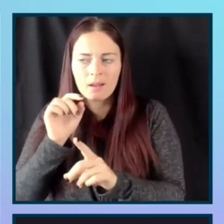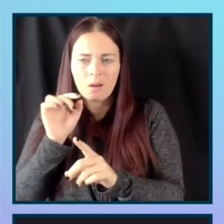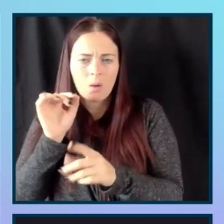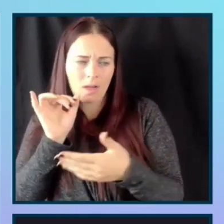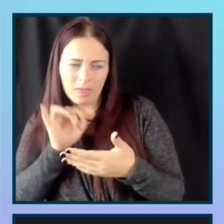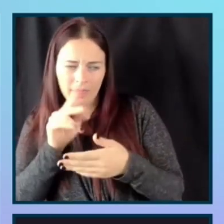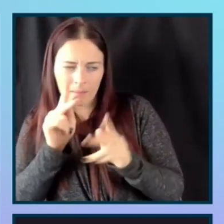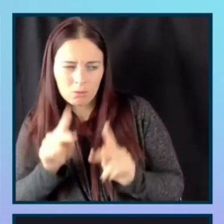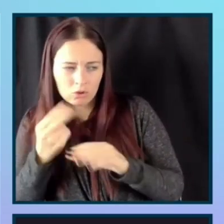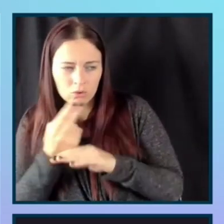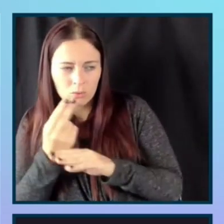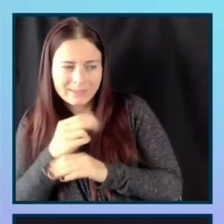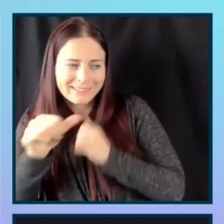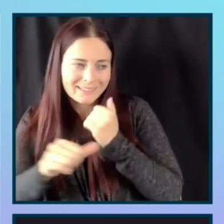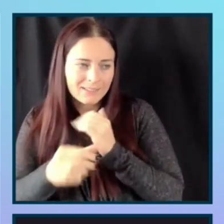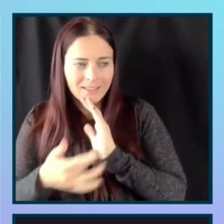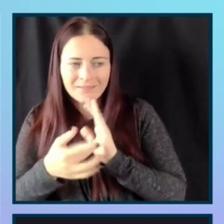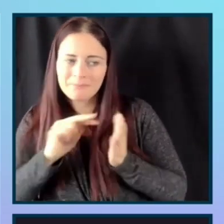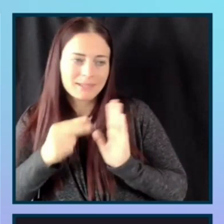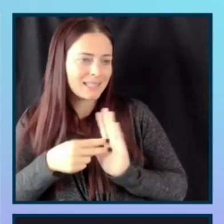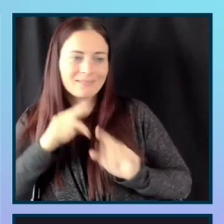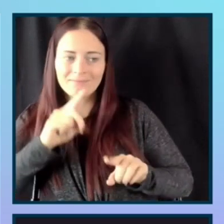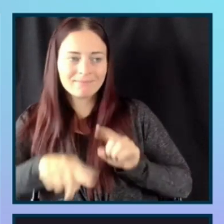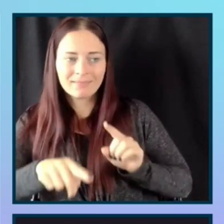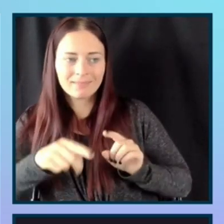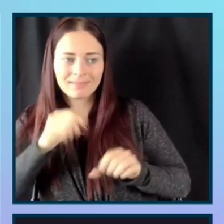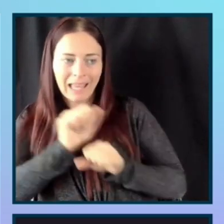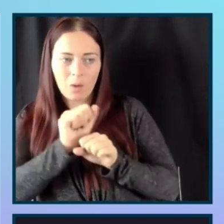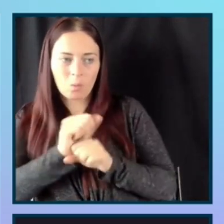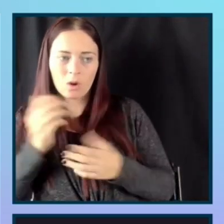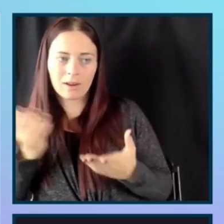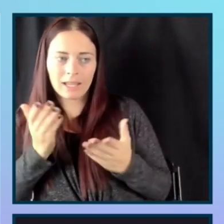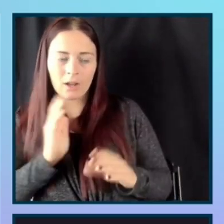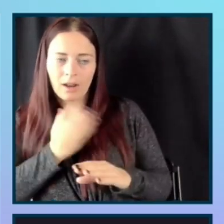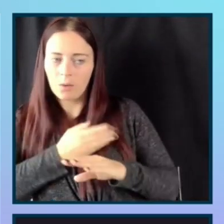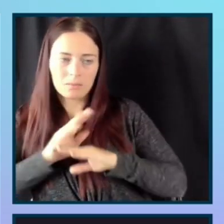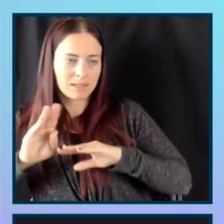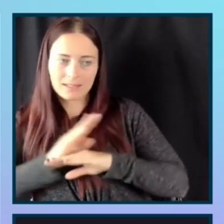before allowing them into the workflow to apply.